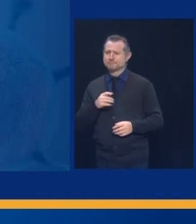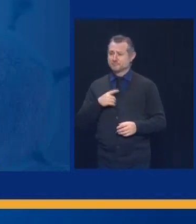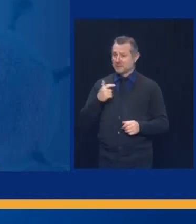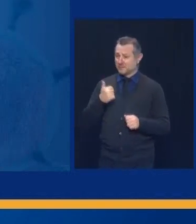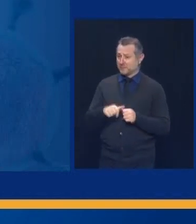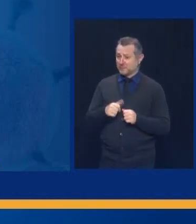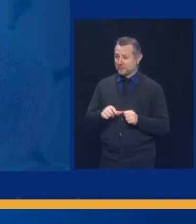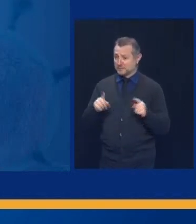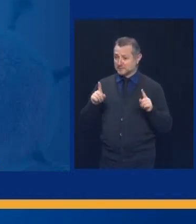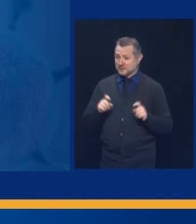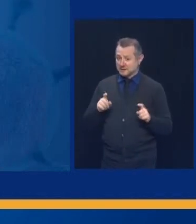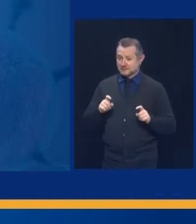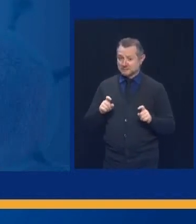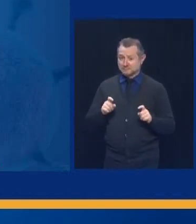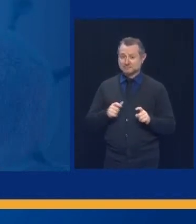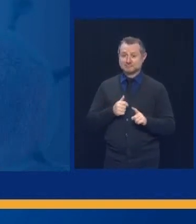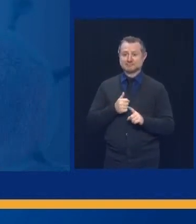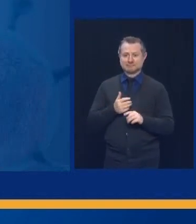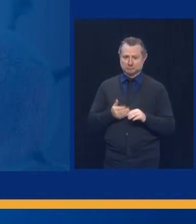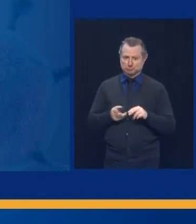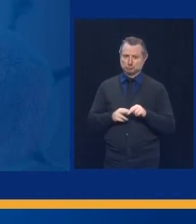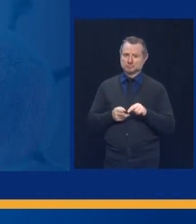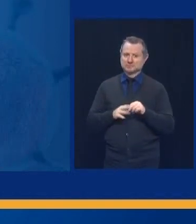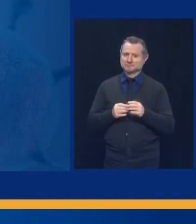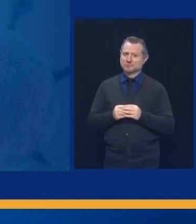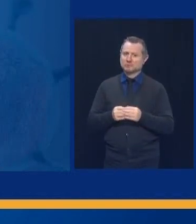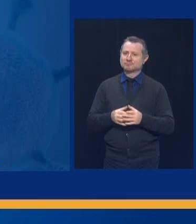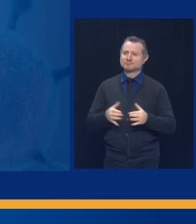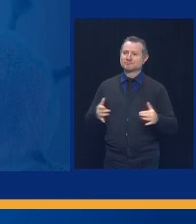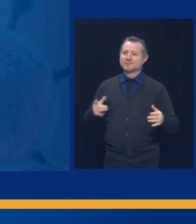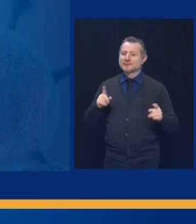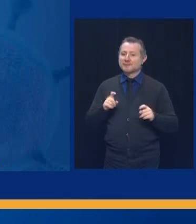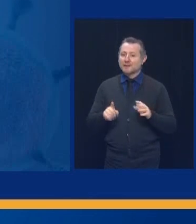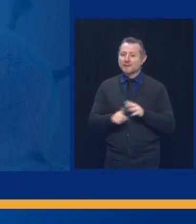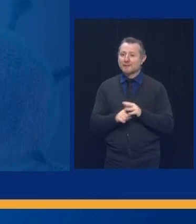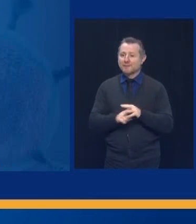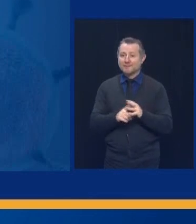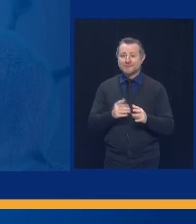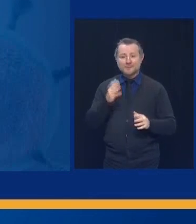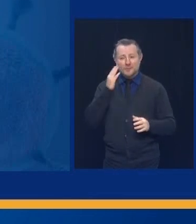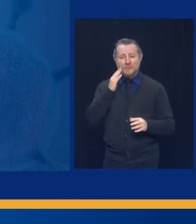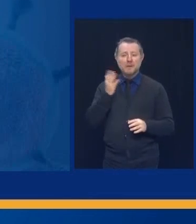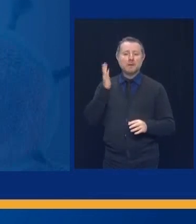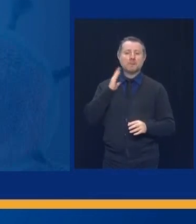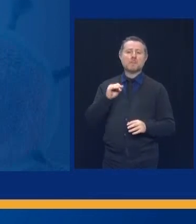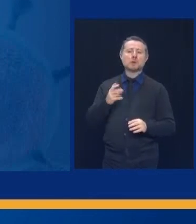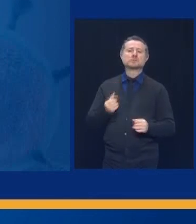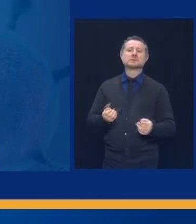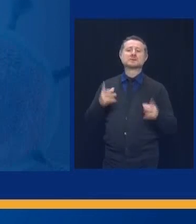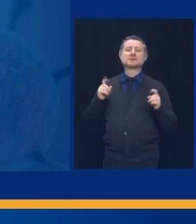NUMBER.HG/ HALF. REMEMBER, TESTING ABILITY IS